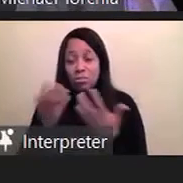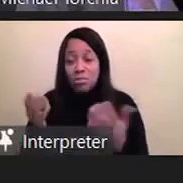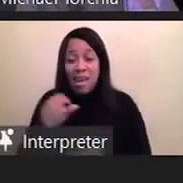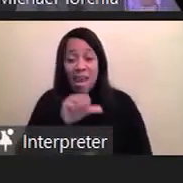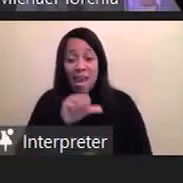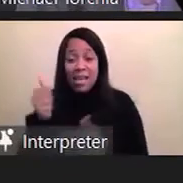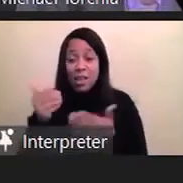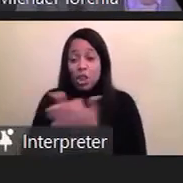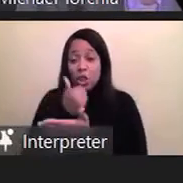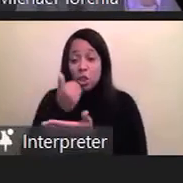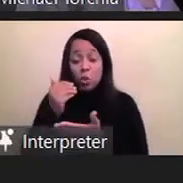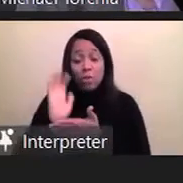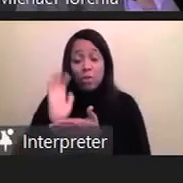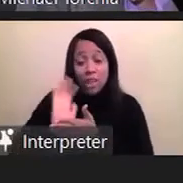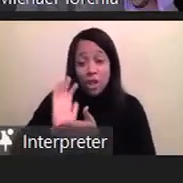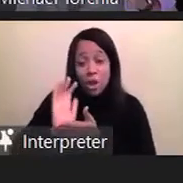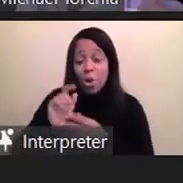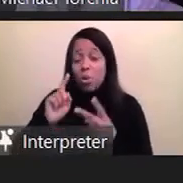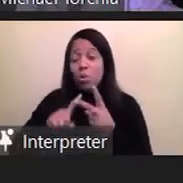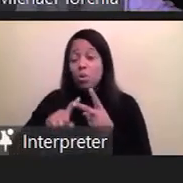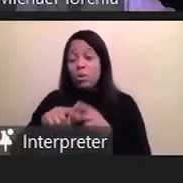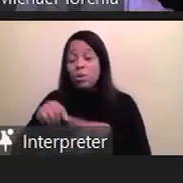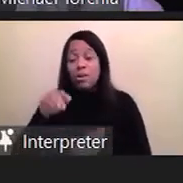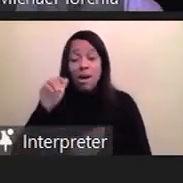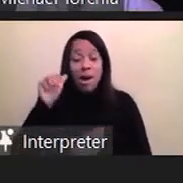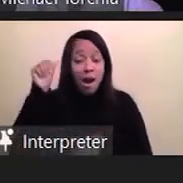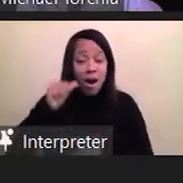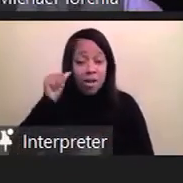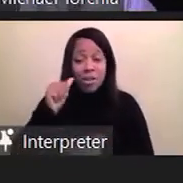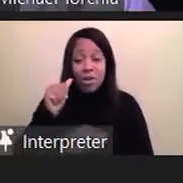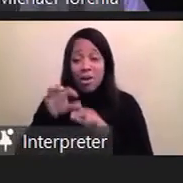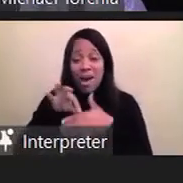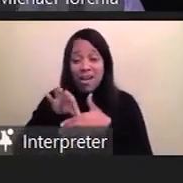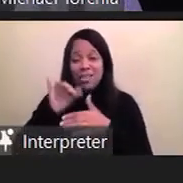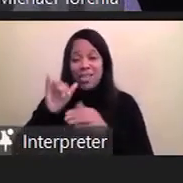produced and posted on official channels, such as the company's